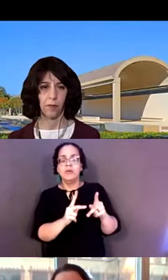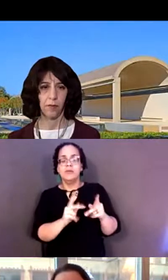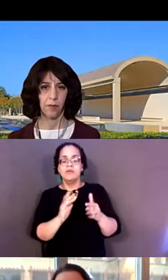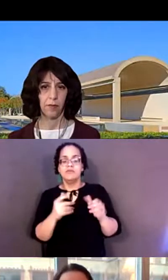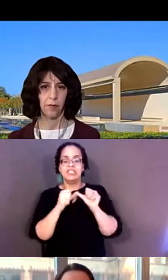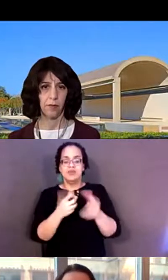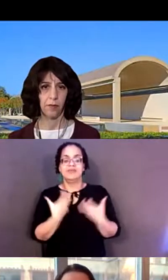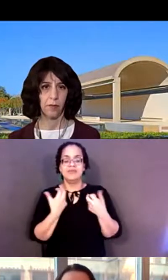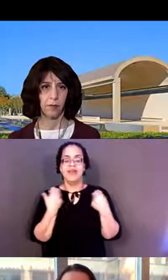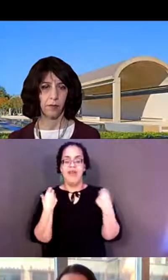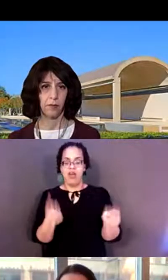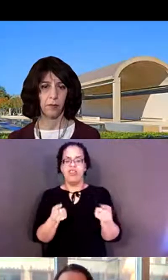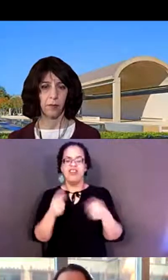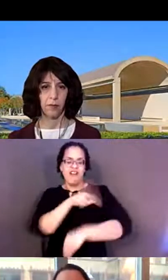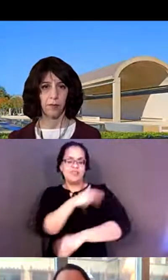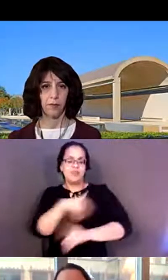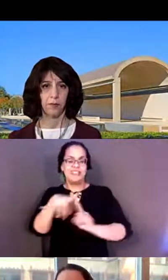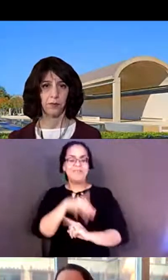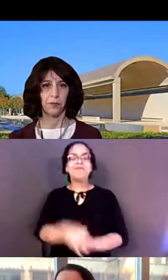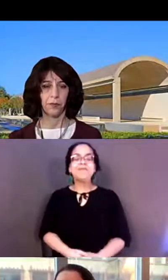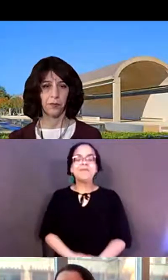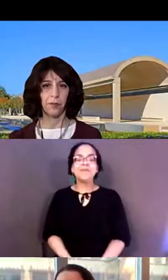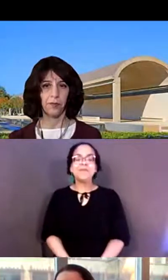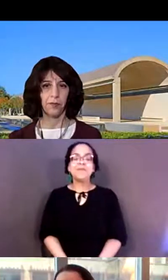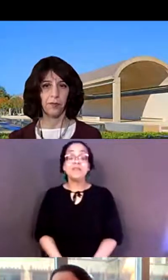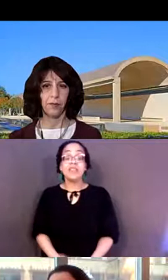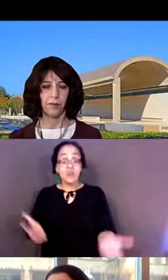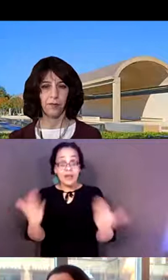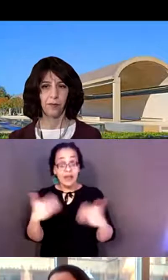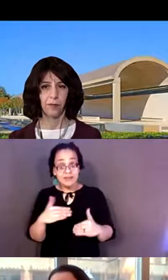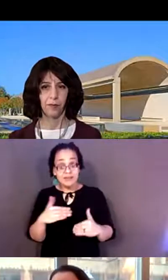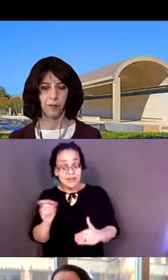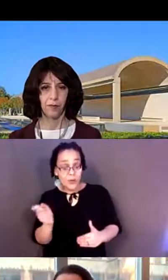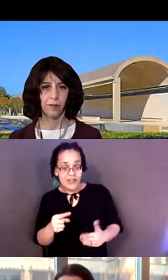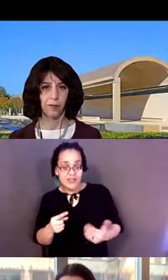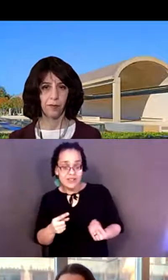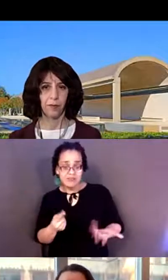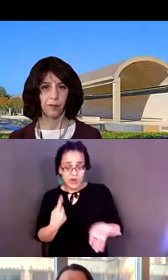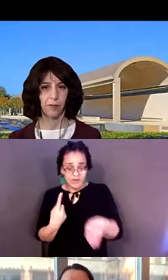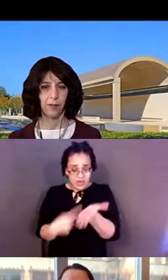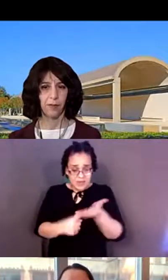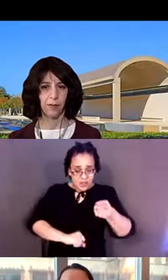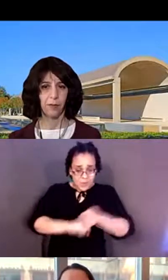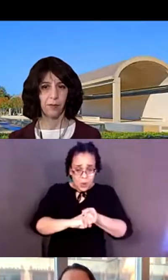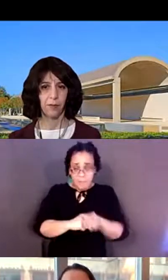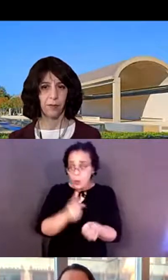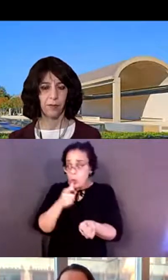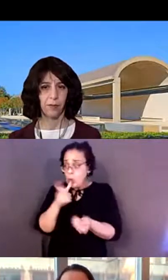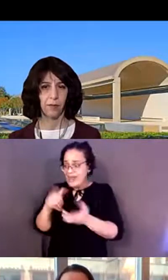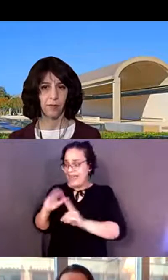Next slide. So then the next question is we talked about support, but who can be a support